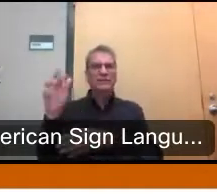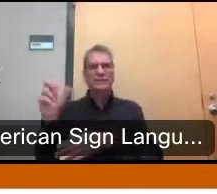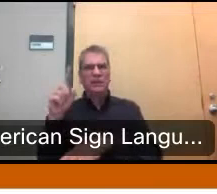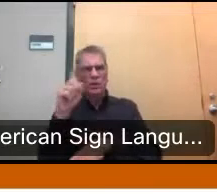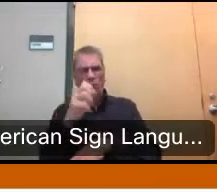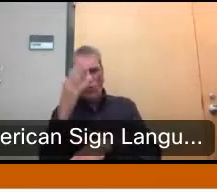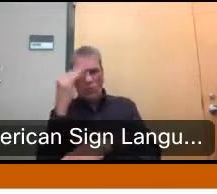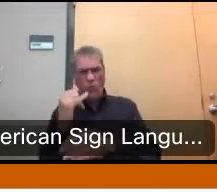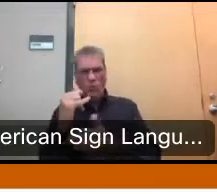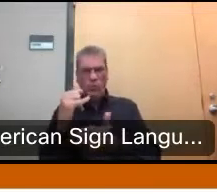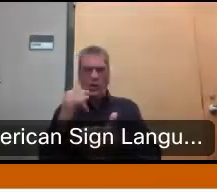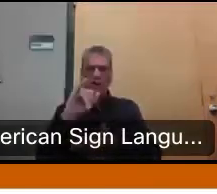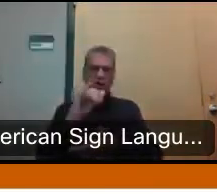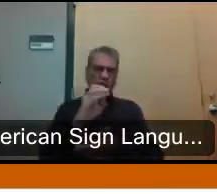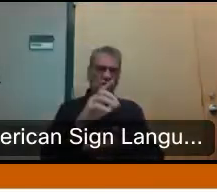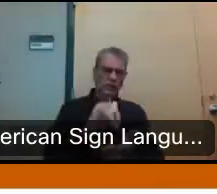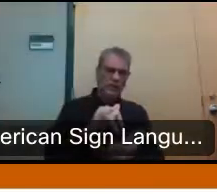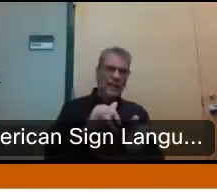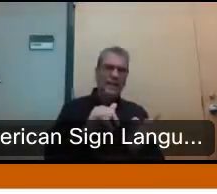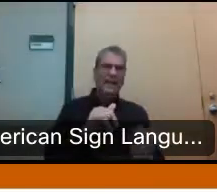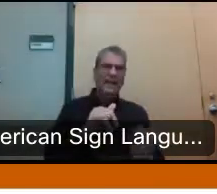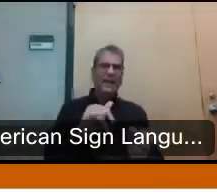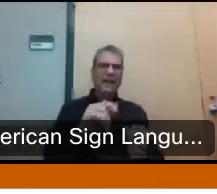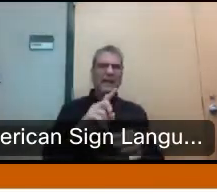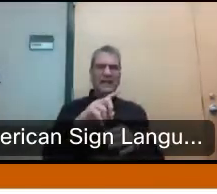concussed and that donuts chasing that little down a hole?